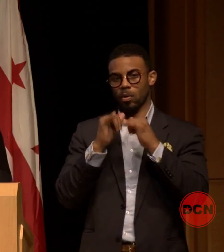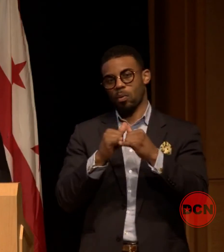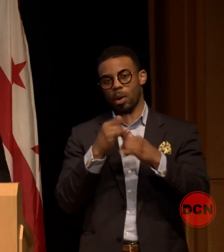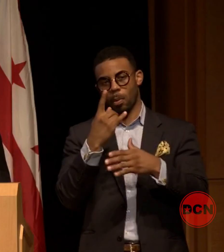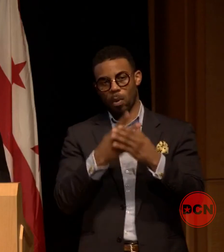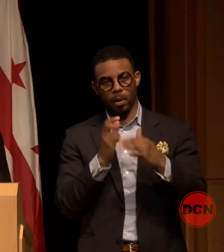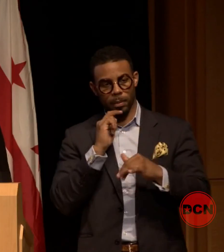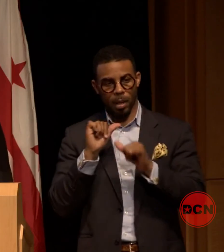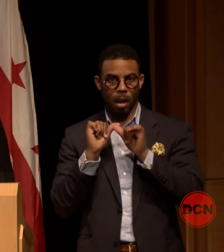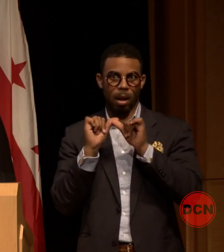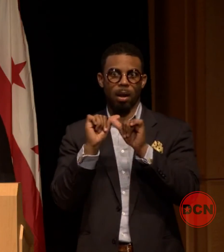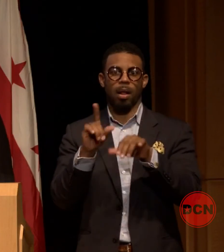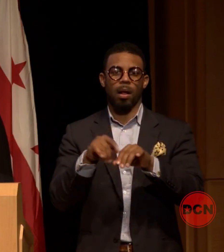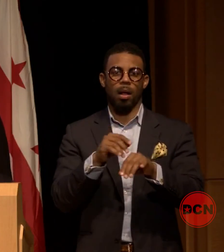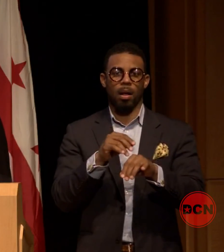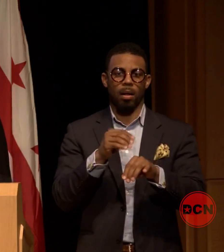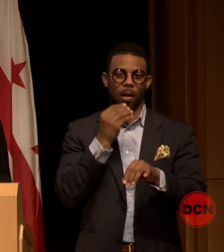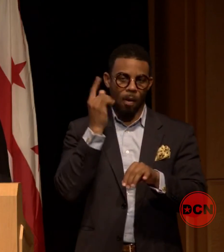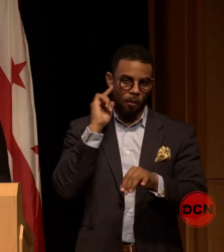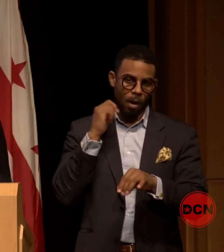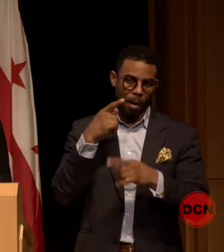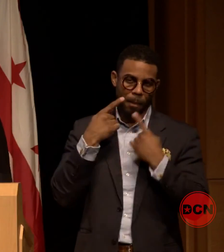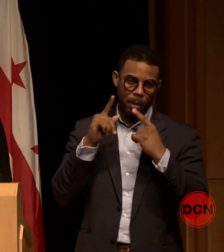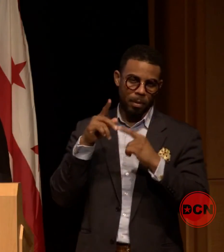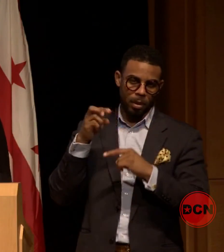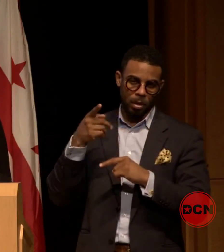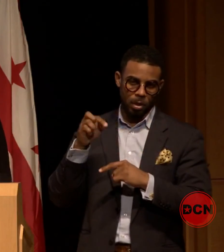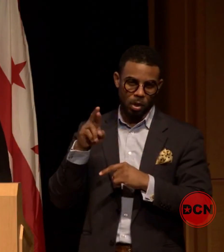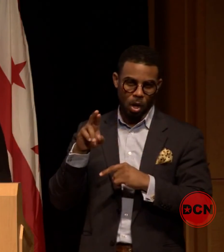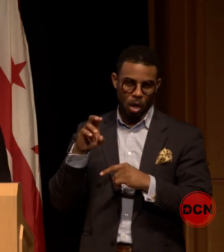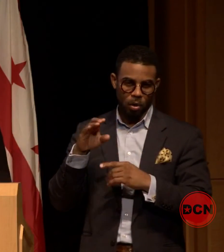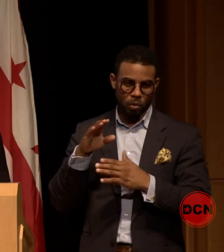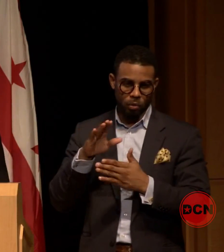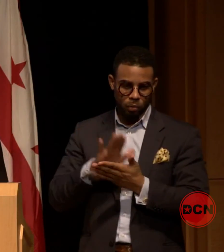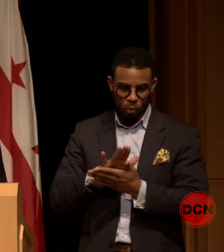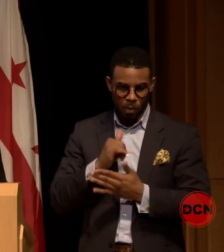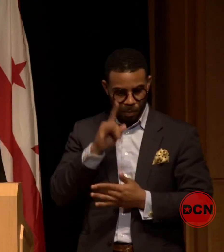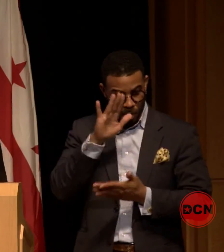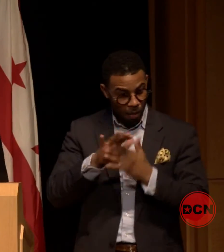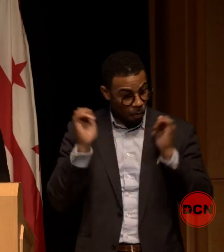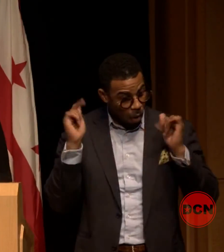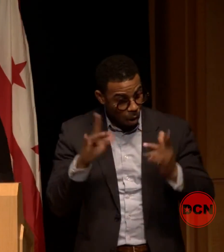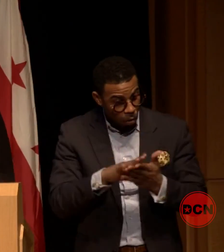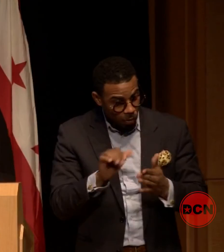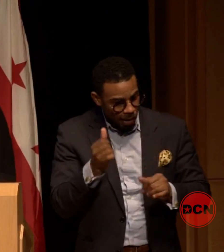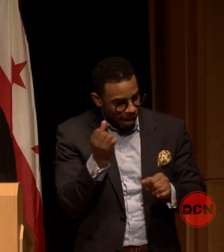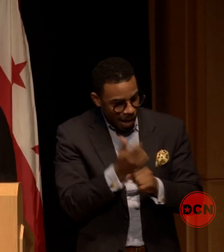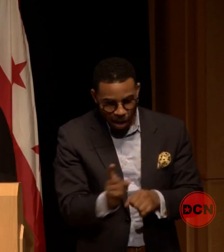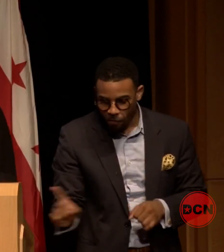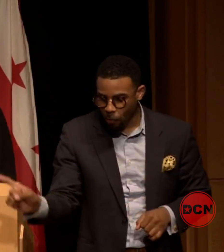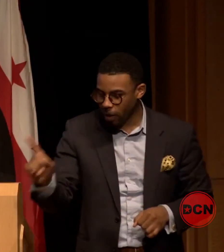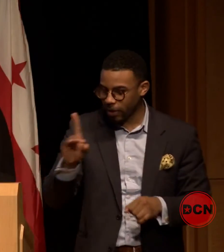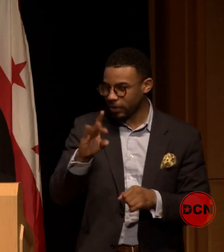LONG-TERM HOMES FOR OUR PUBLIC CHARTER SCHOOLS. WE BELIEVE THAT ALL STUDENTS EVERYWHERE IN THE DISTRICT NEED